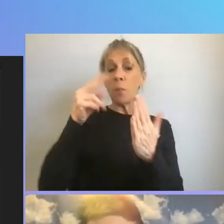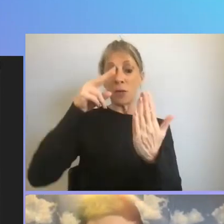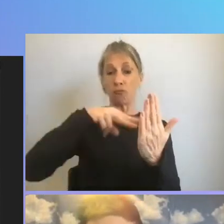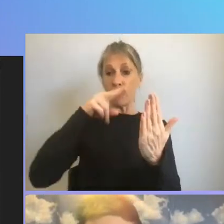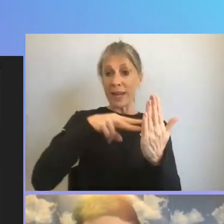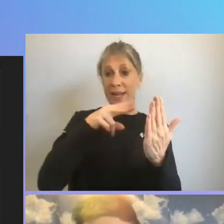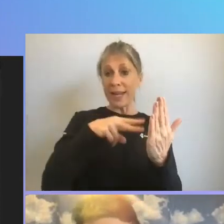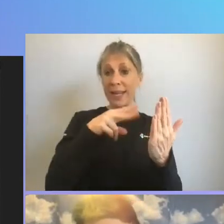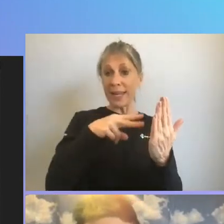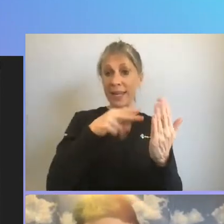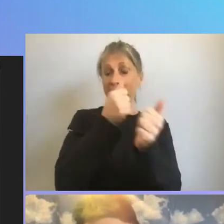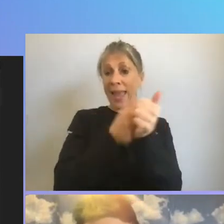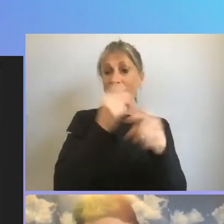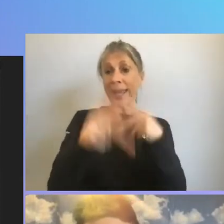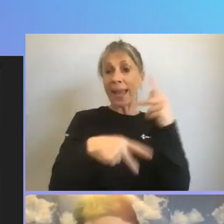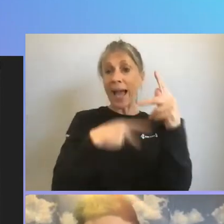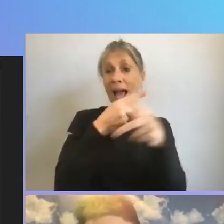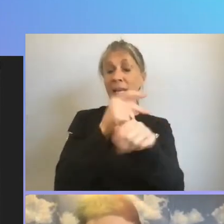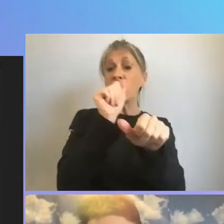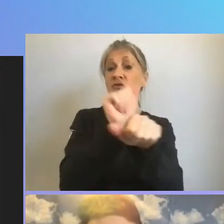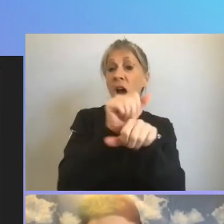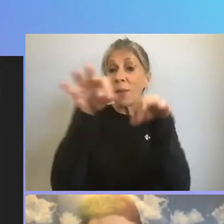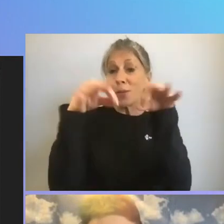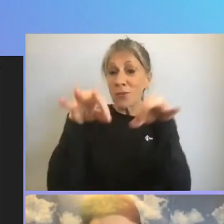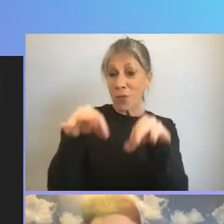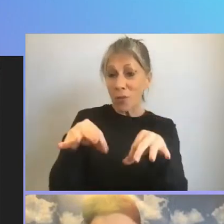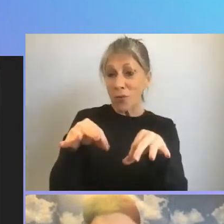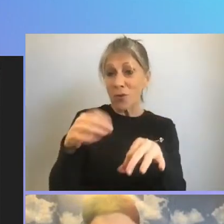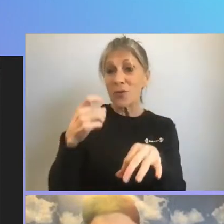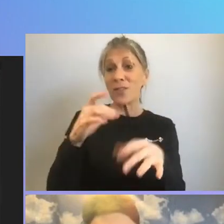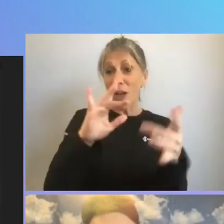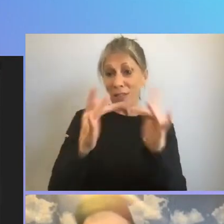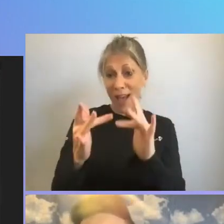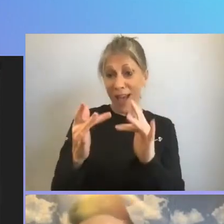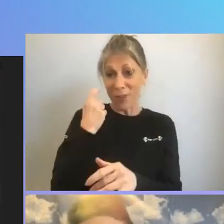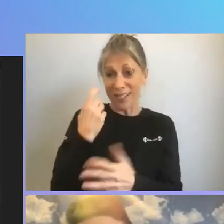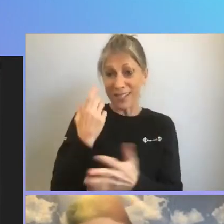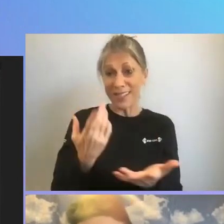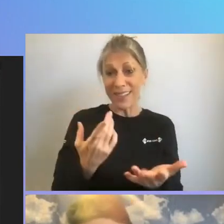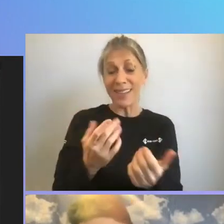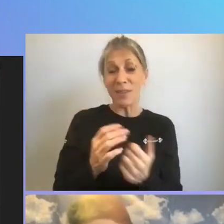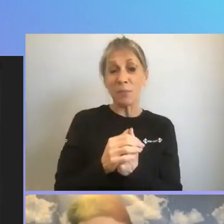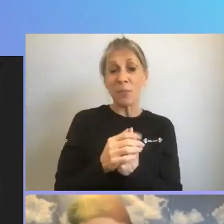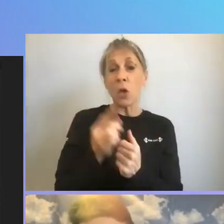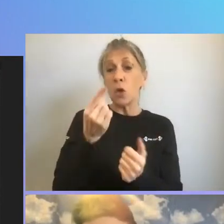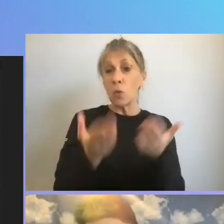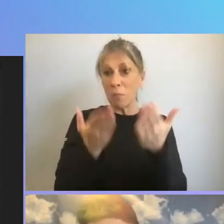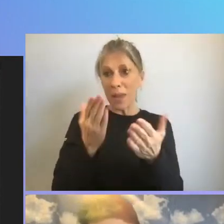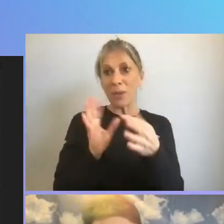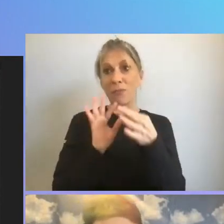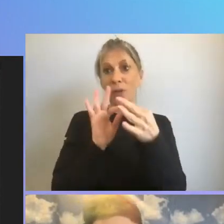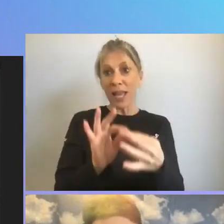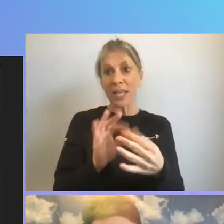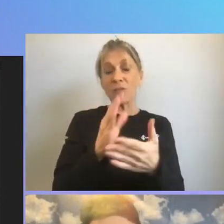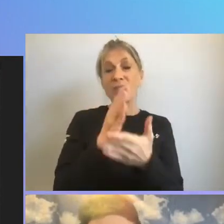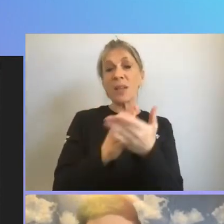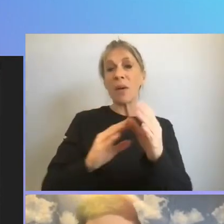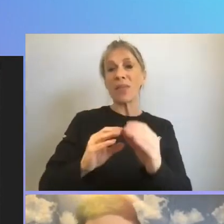job descriptions lately online, you might relate to some of the